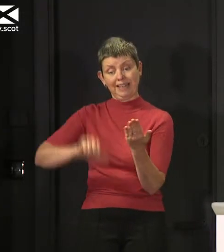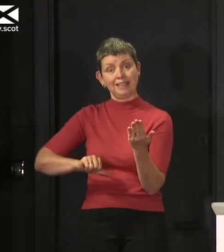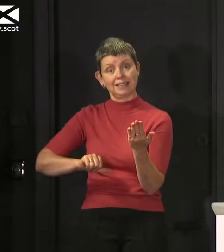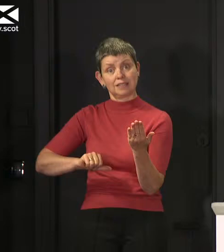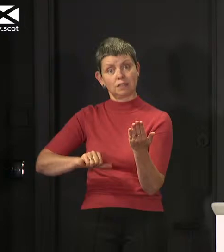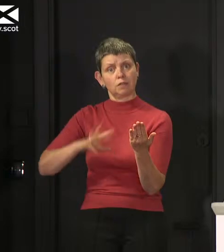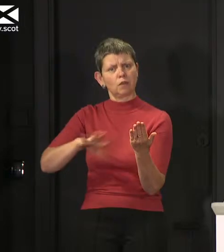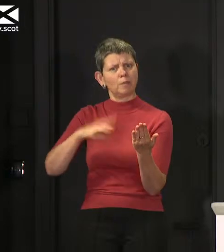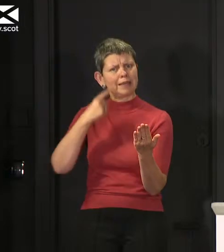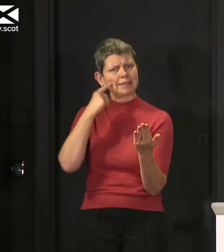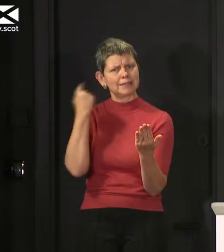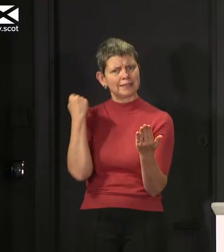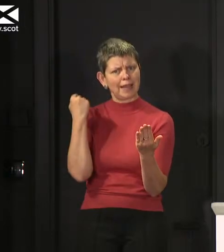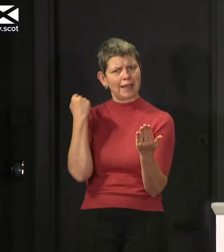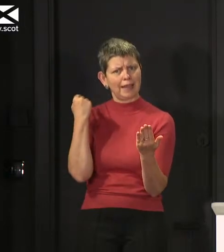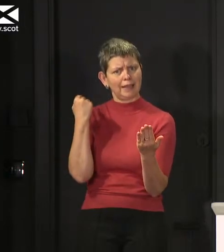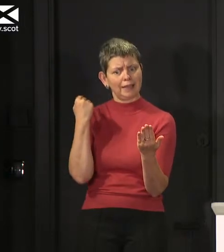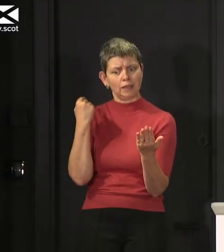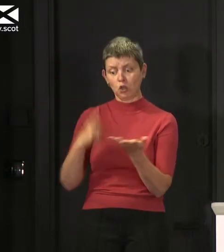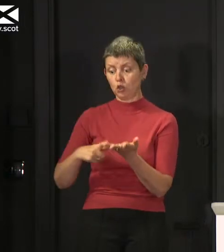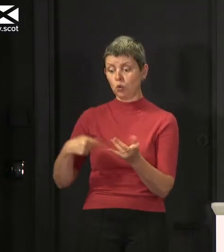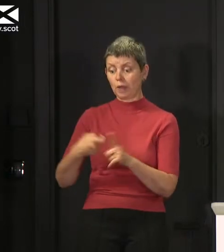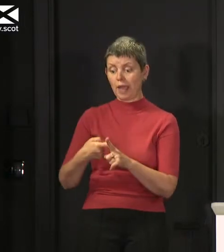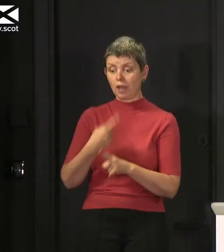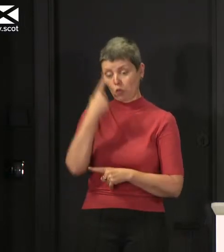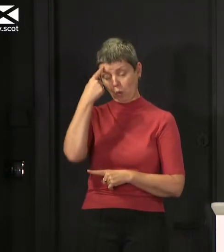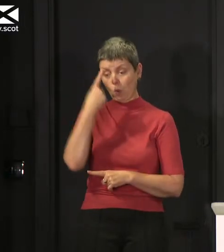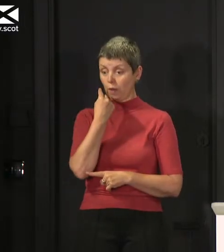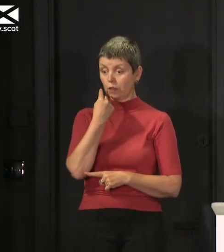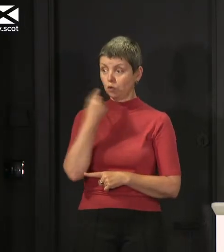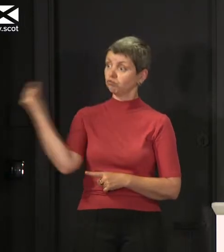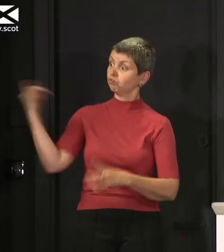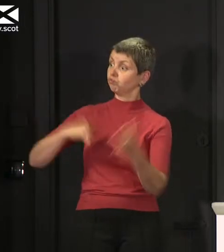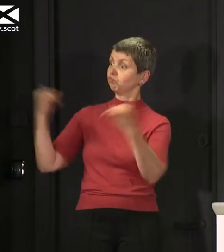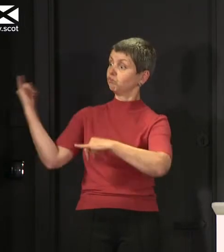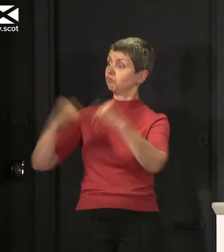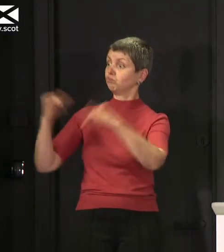as I understand it, although the UK was considering allowing people to come into the UK without